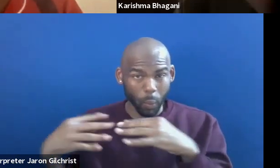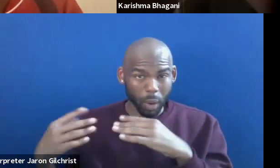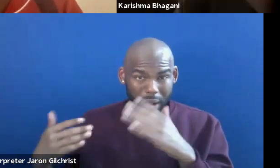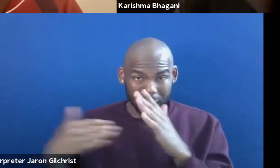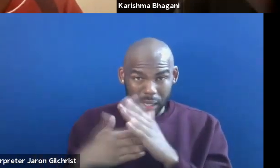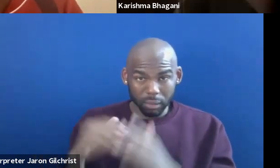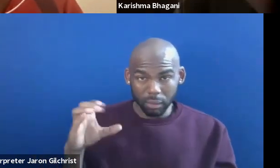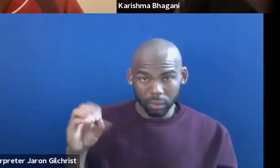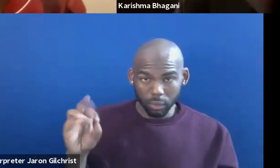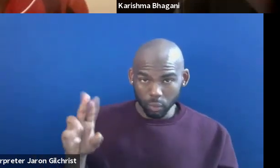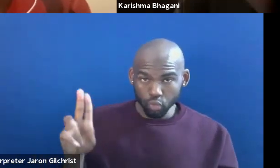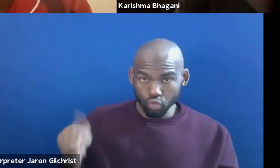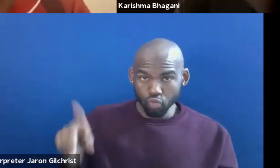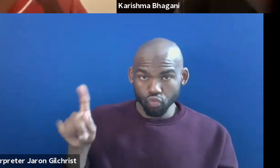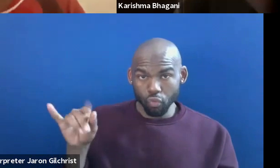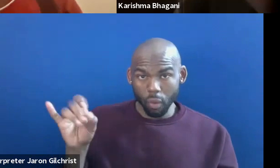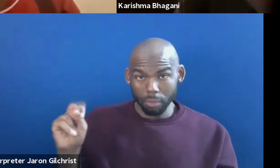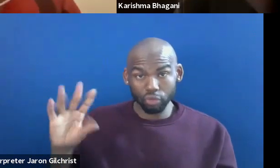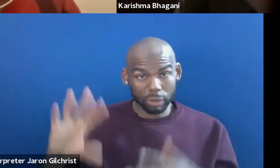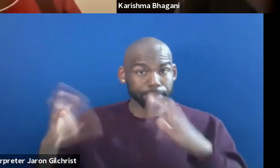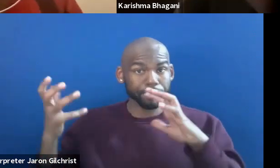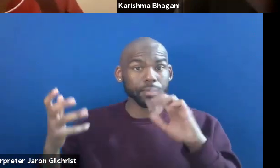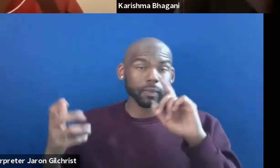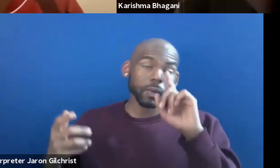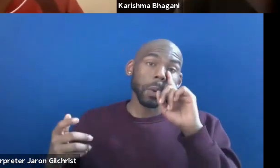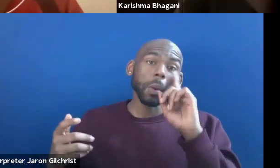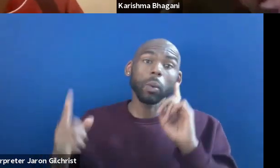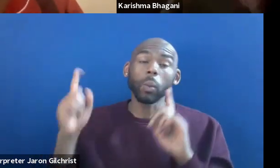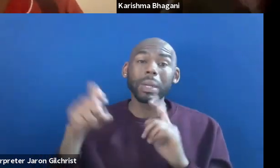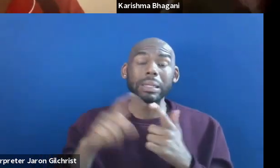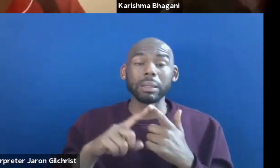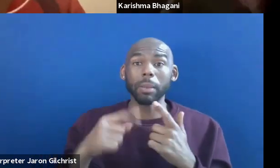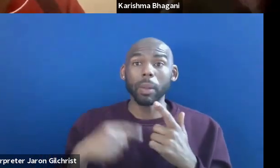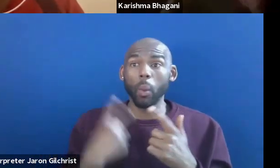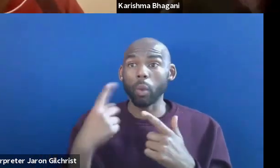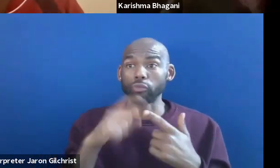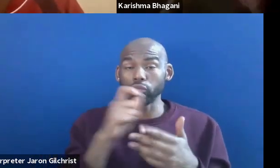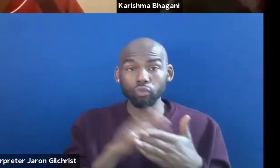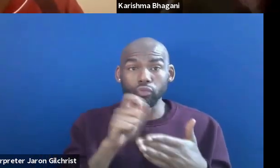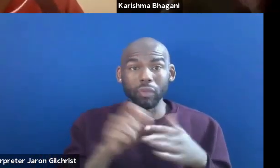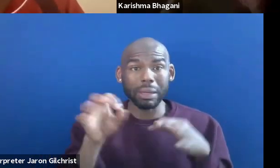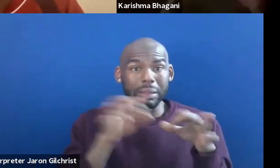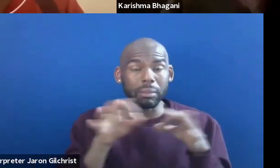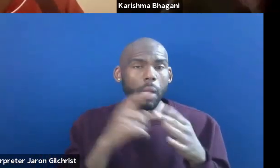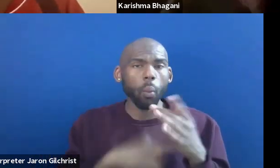We need to be the ones who write and report what was happening in this time as artists are protesting